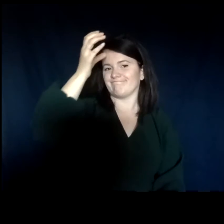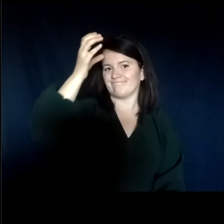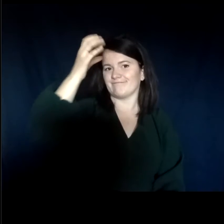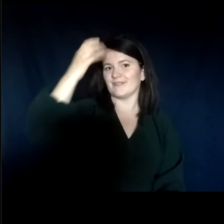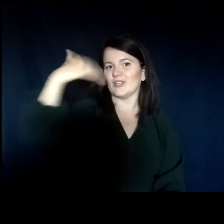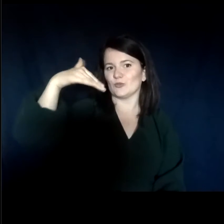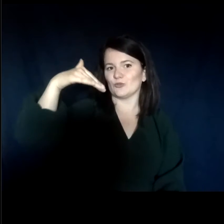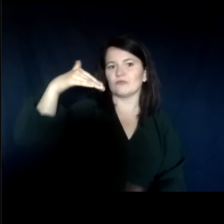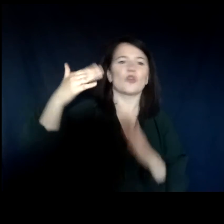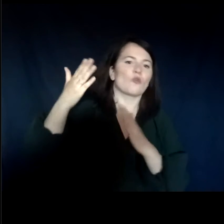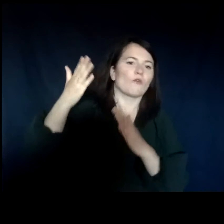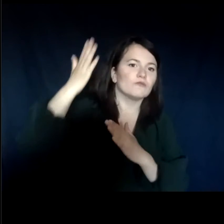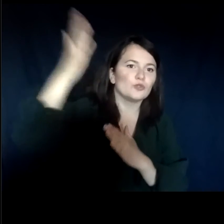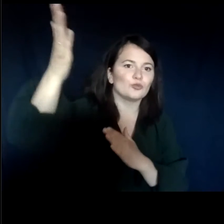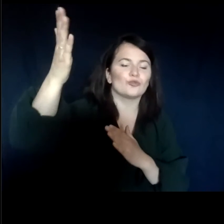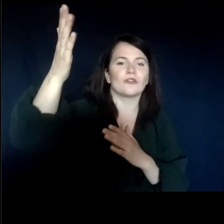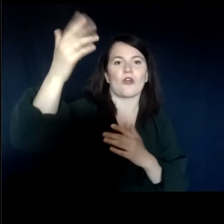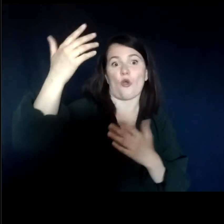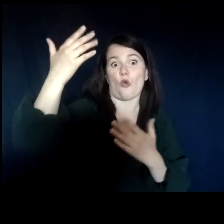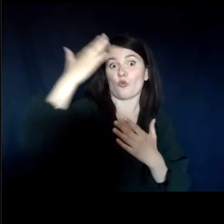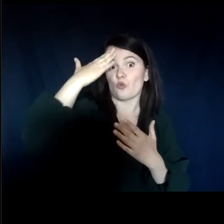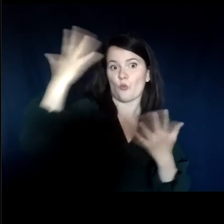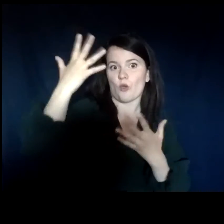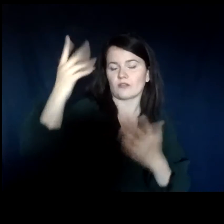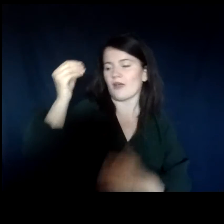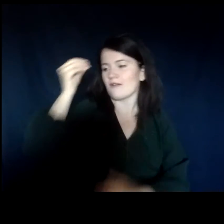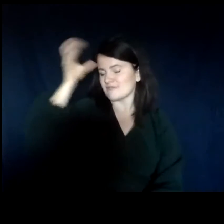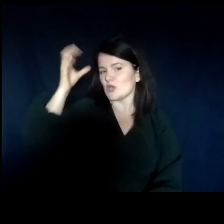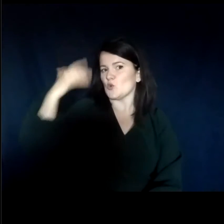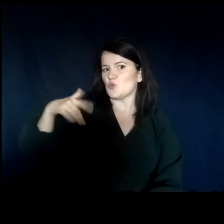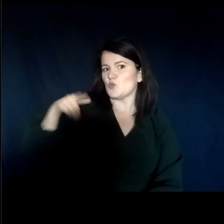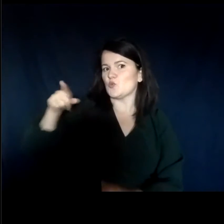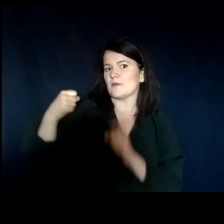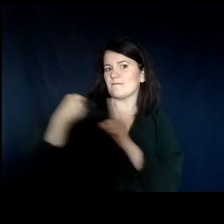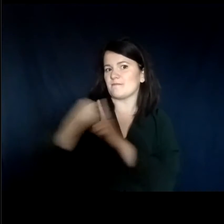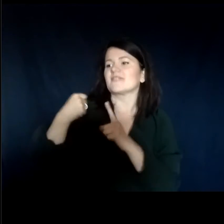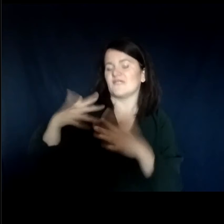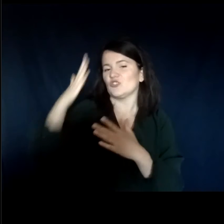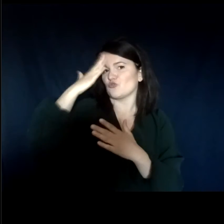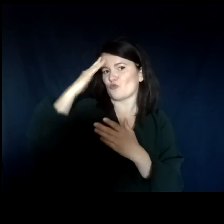that we take some lessons that have to be learned from the current crisis.